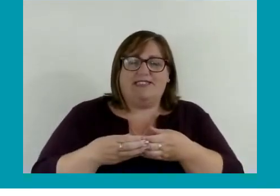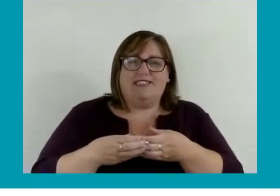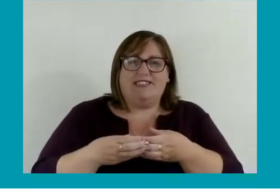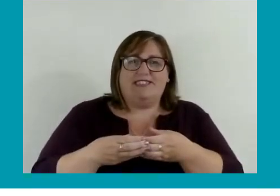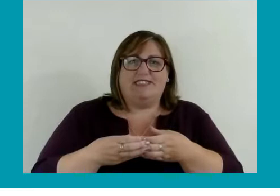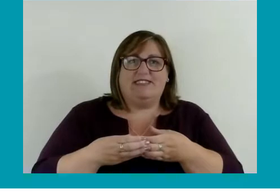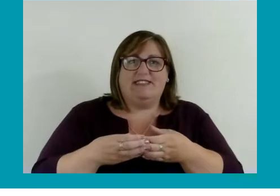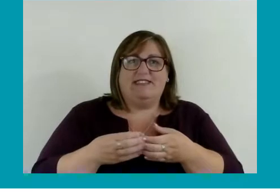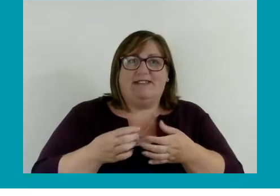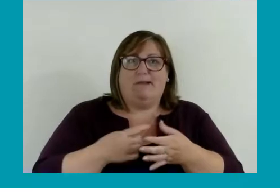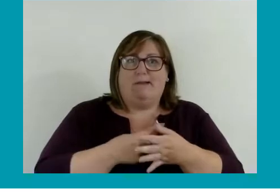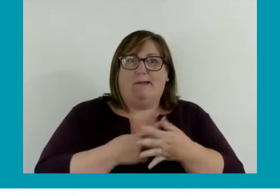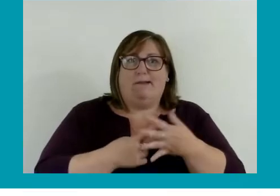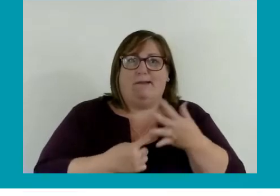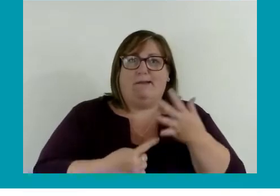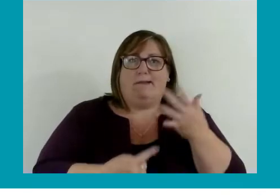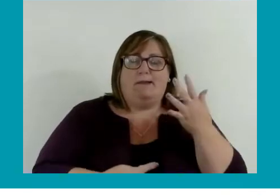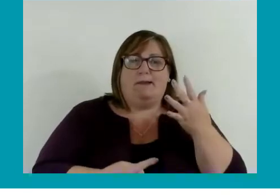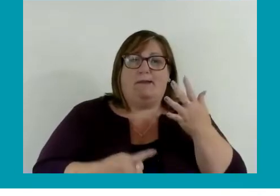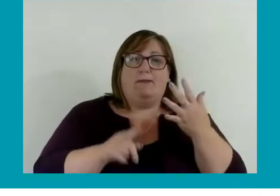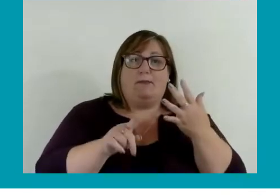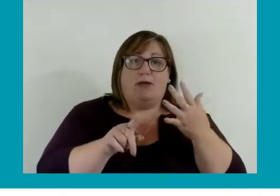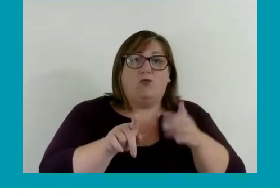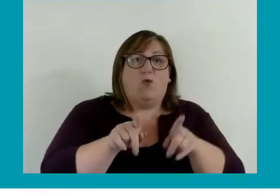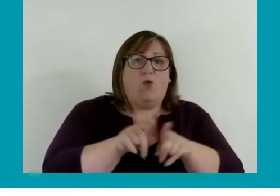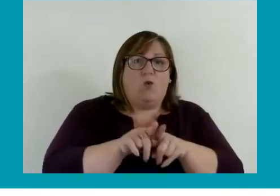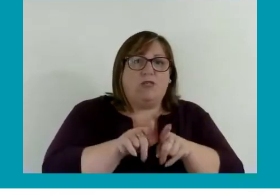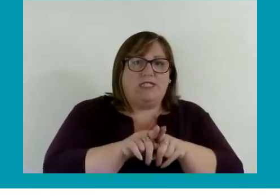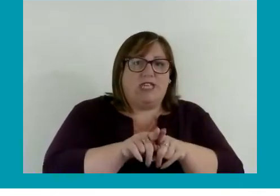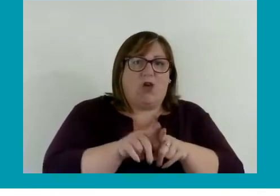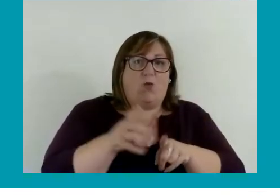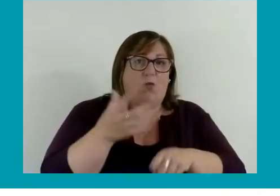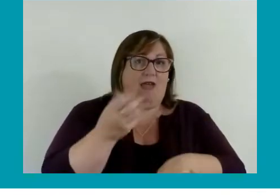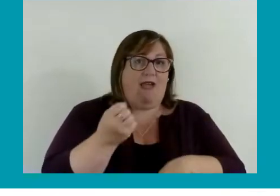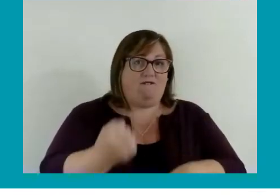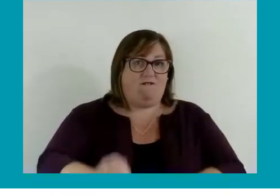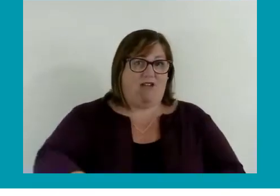other things that we have so for example we have our own farm we've got the waitrose farm on the